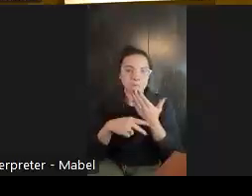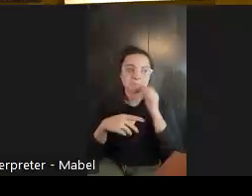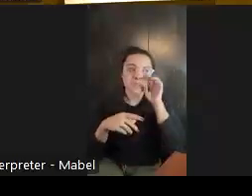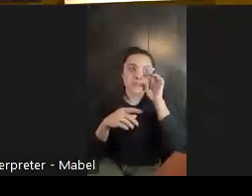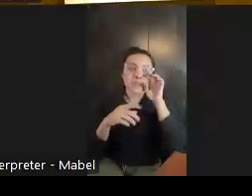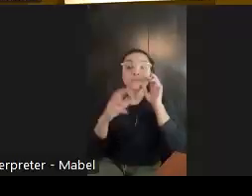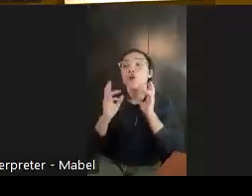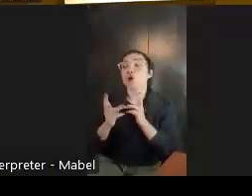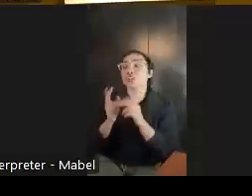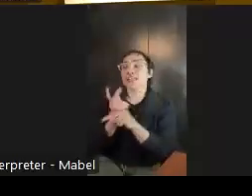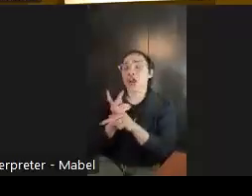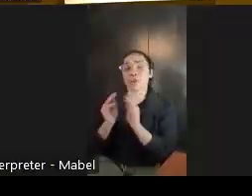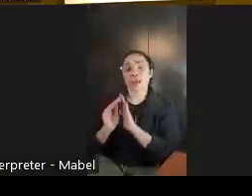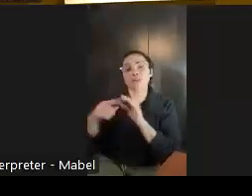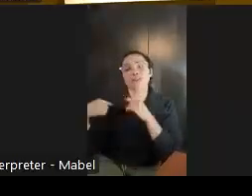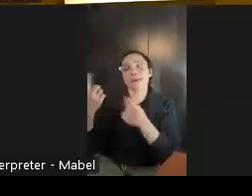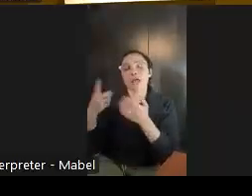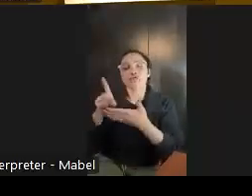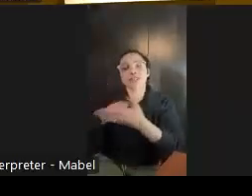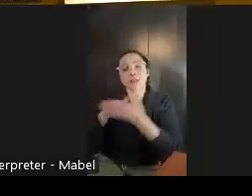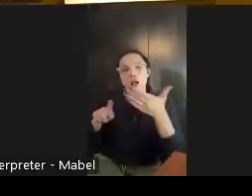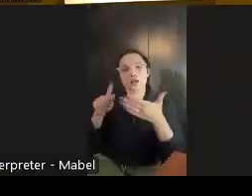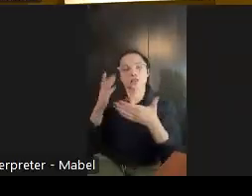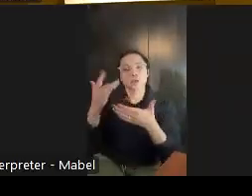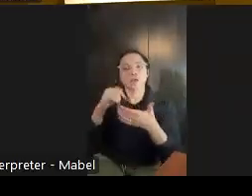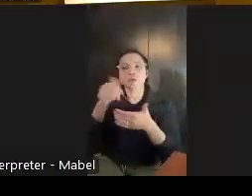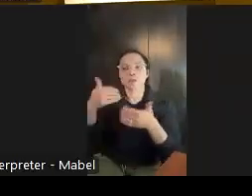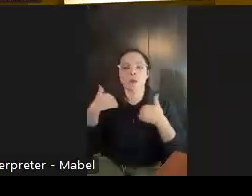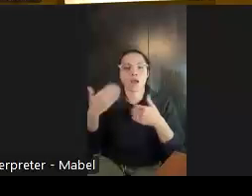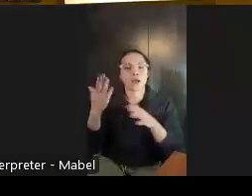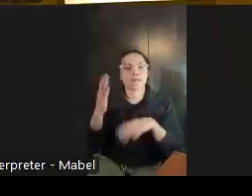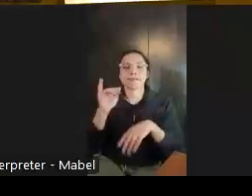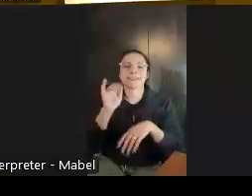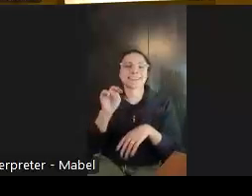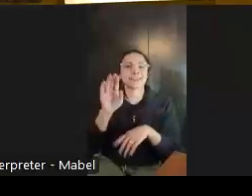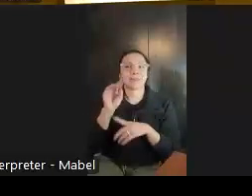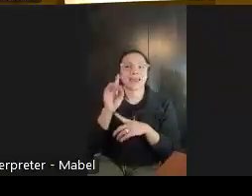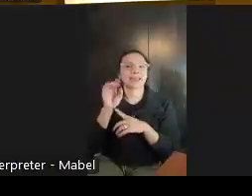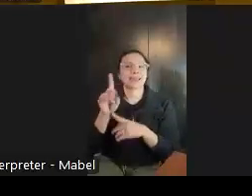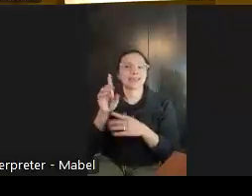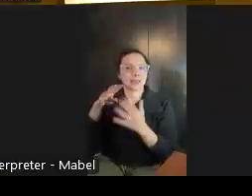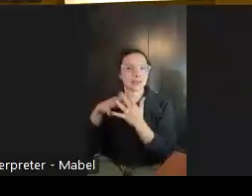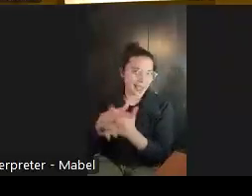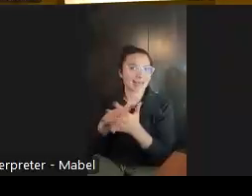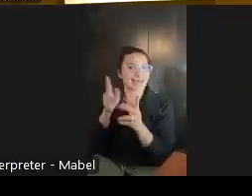criticized for not having um like embedded care in their service and so we were lucky to have our